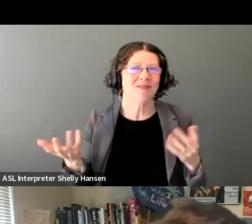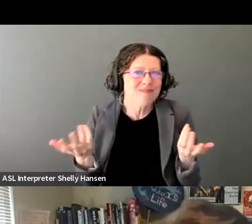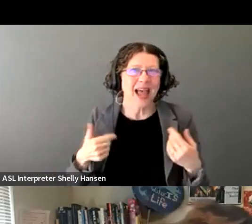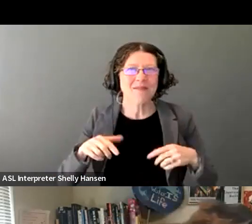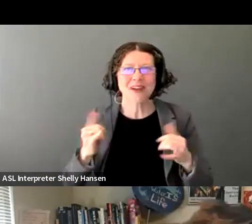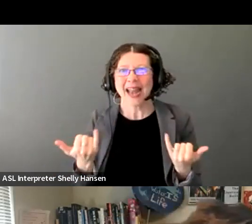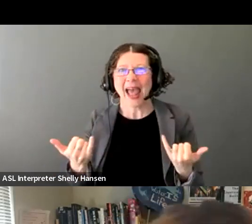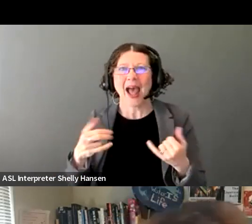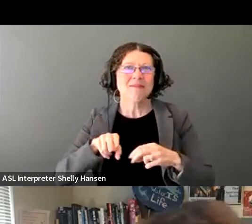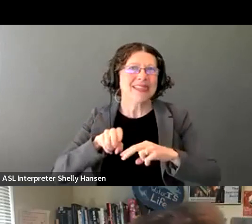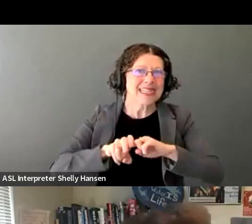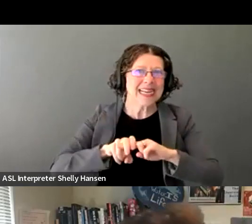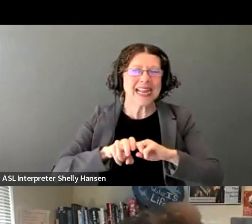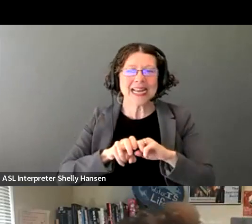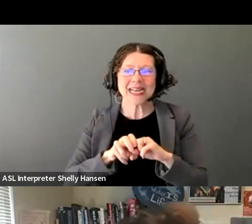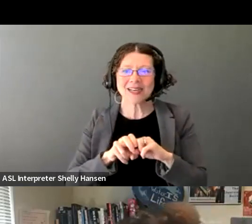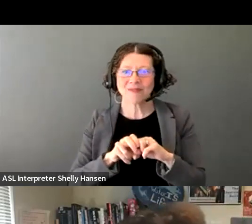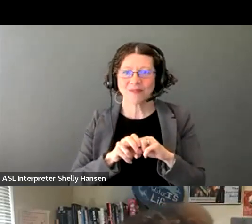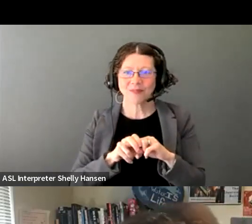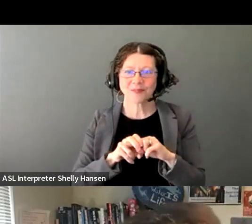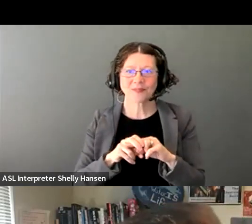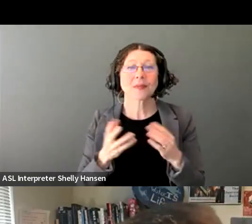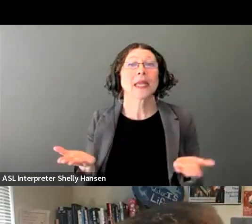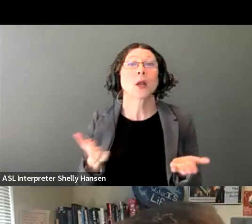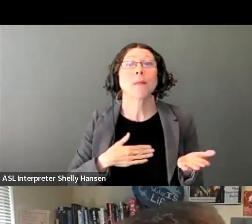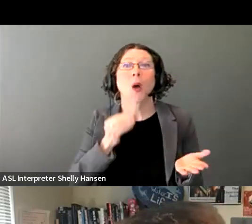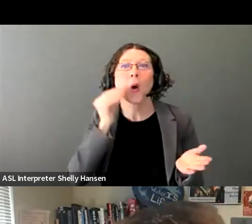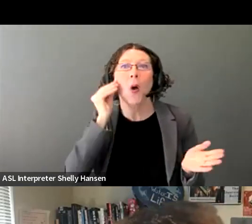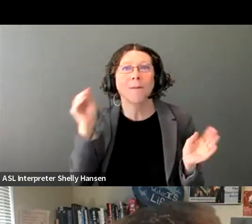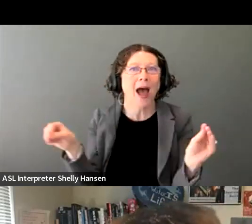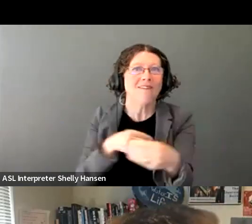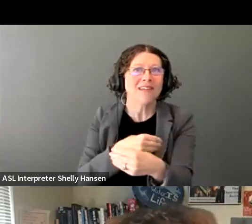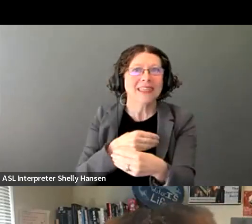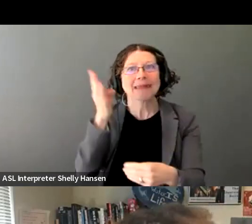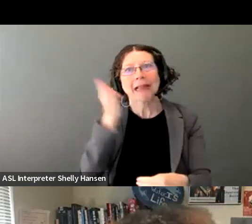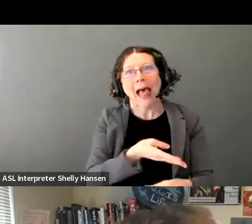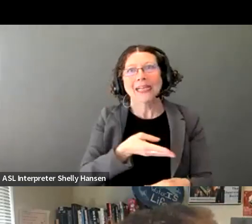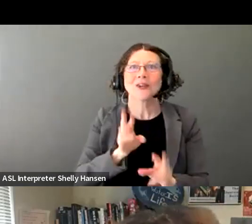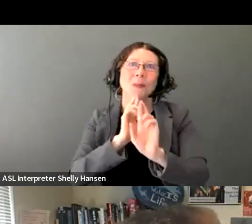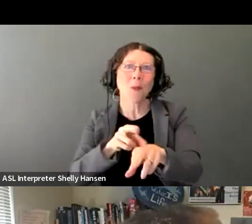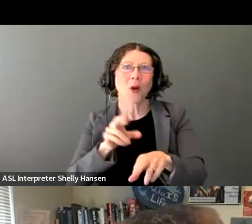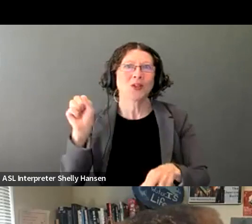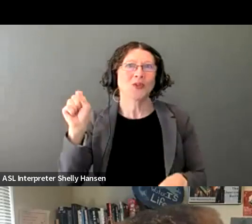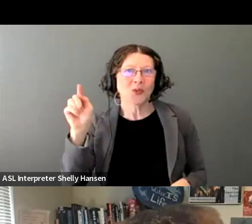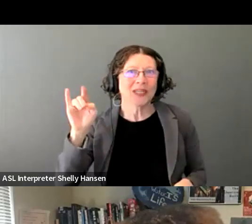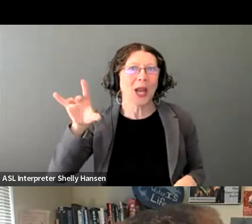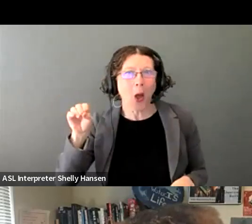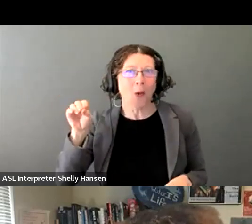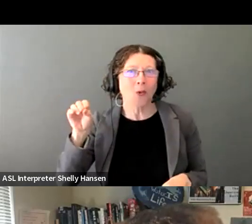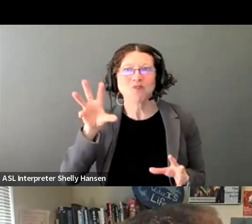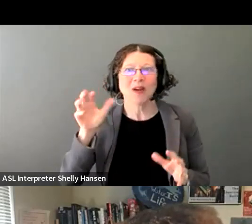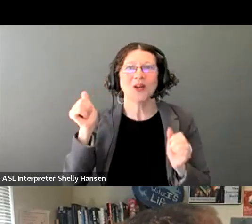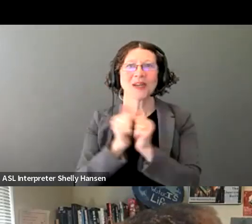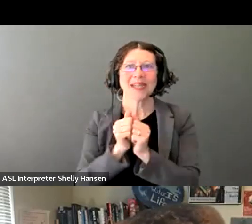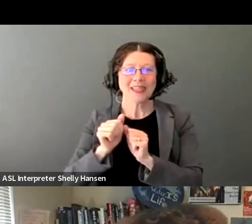Seated in my home office recording studio surrounded by Star Wars memorabilia comic